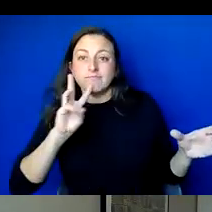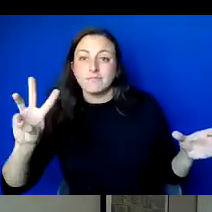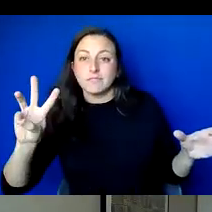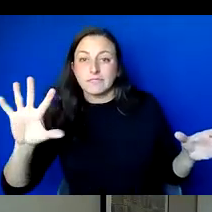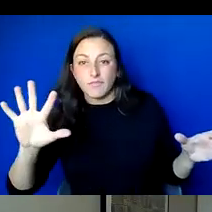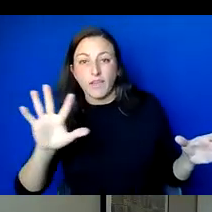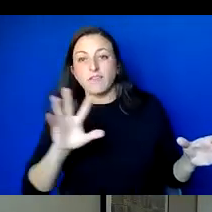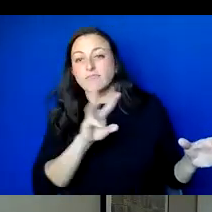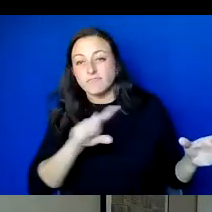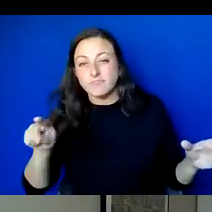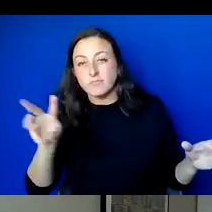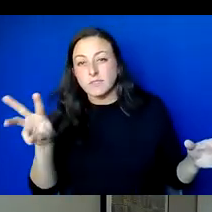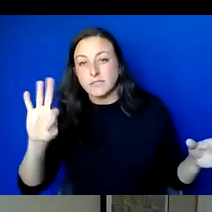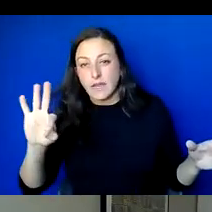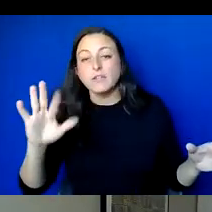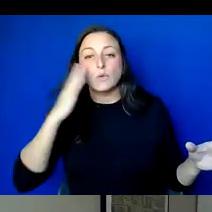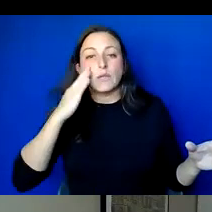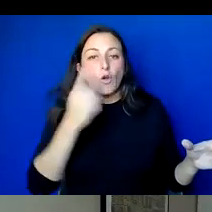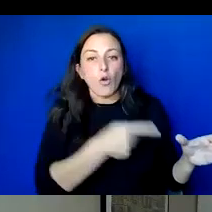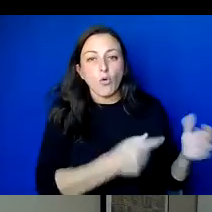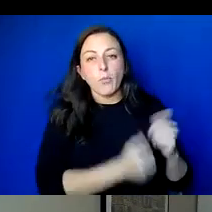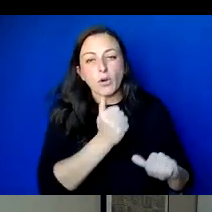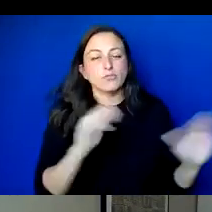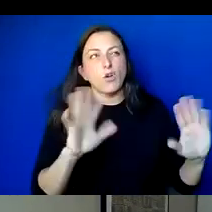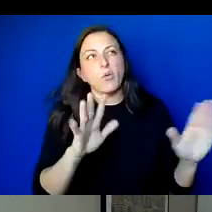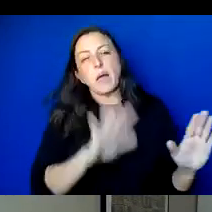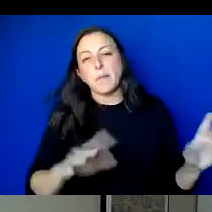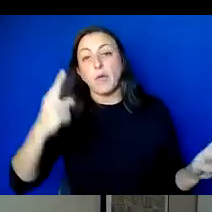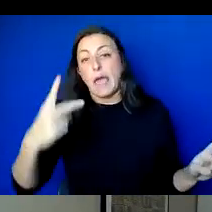of that population - I shouldn't say a majority - about half of that population